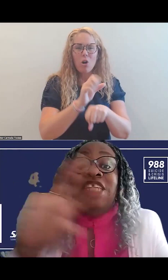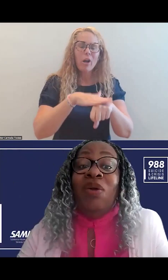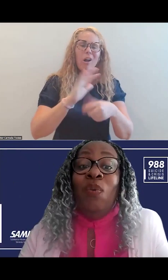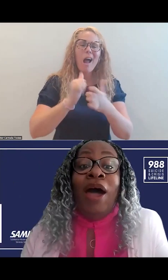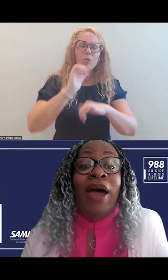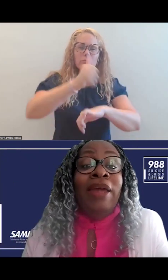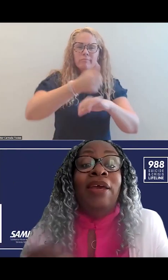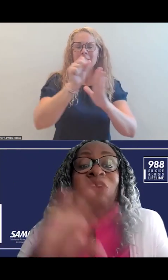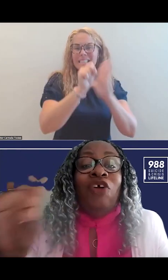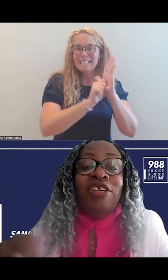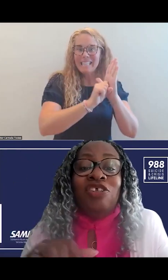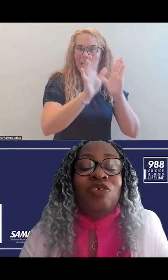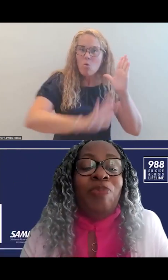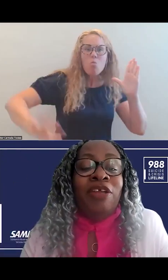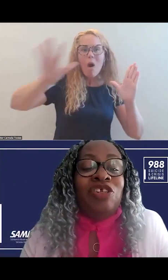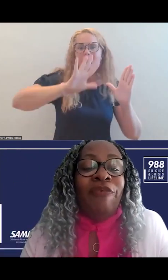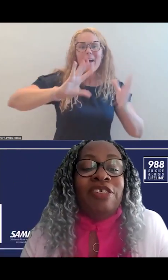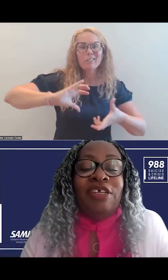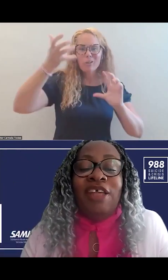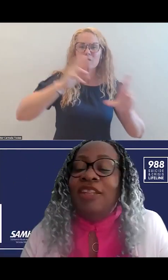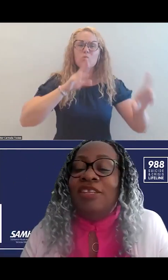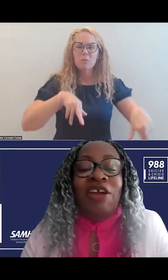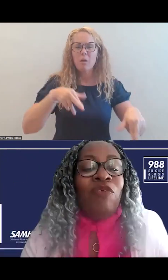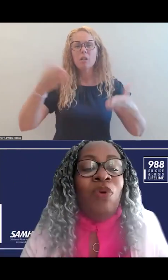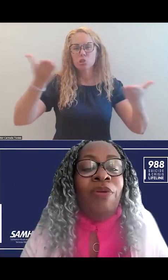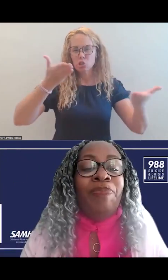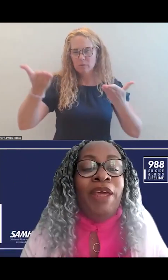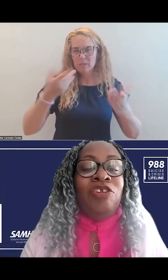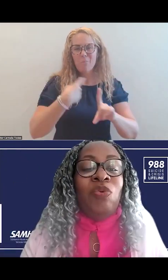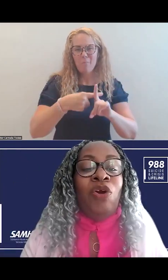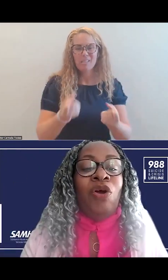STATE-WIDE CRISIS SERVICES AND SEVERAL OF THEM WERE WORKING